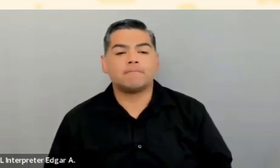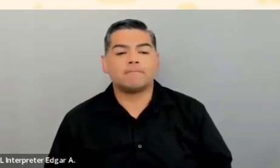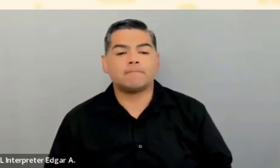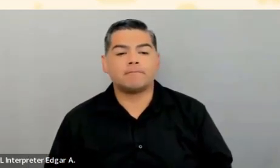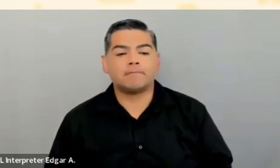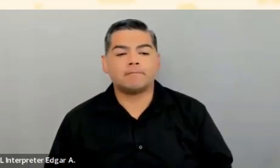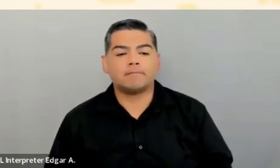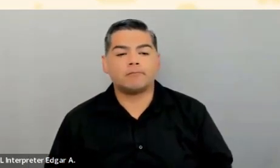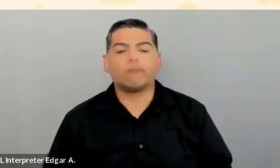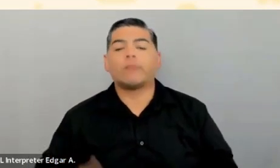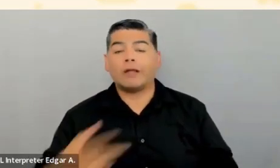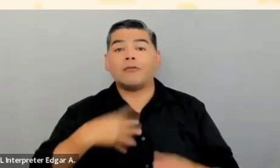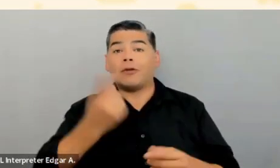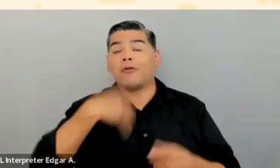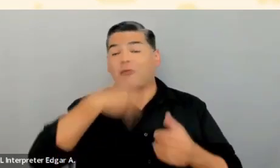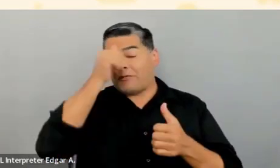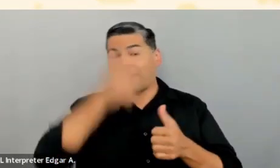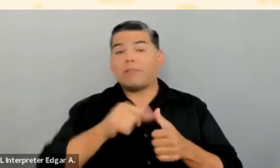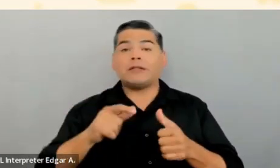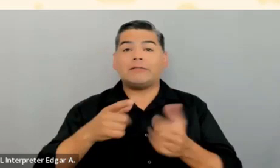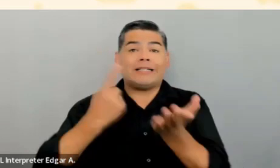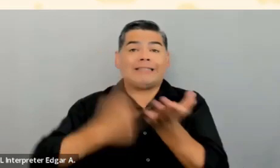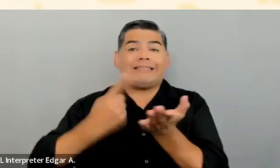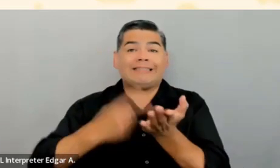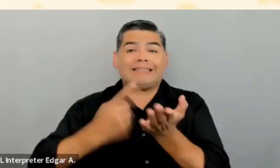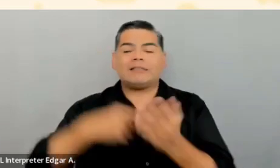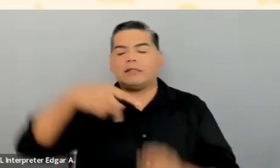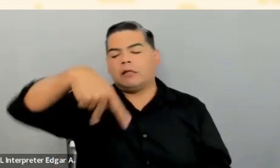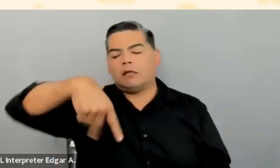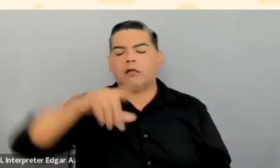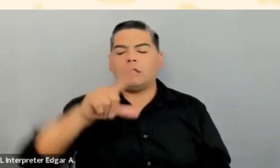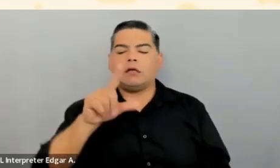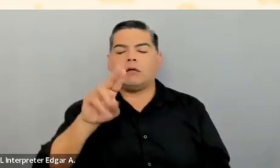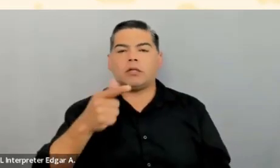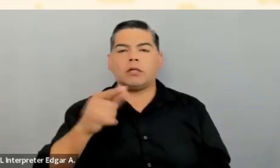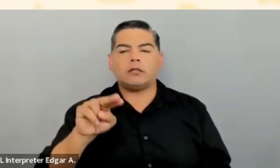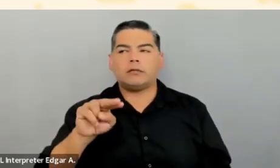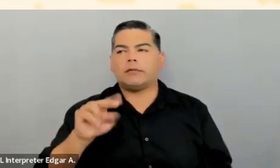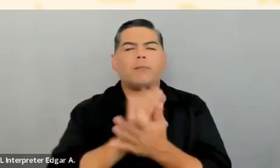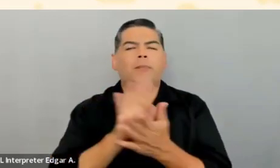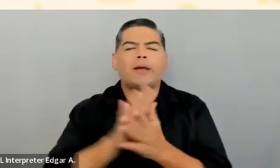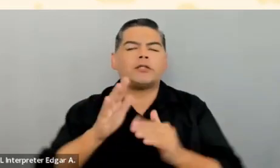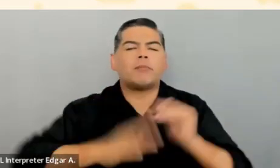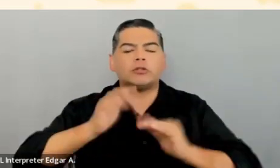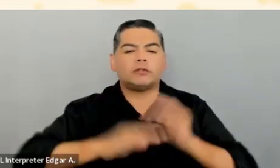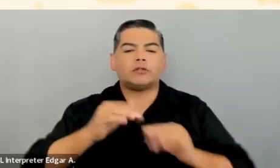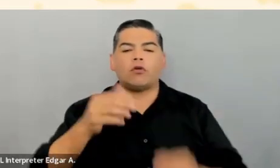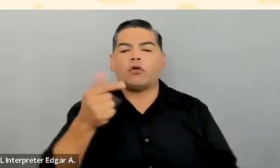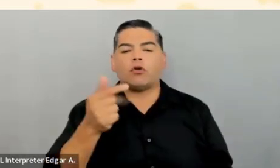An important thing to remember when talking about plug-ins, and page builders and even Gutenberg itself, is that many